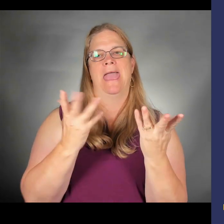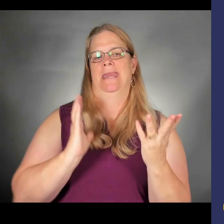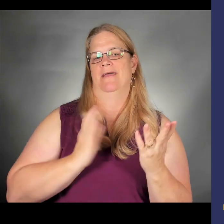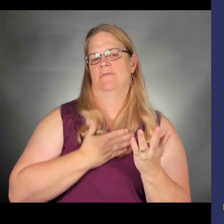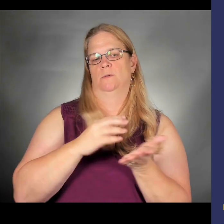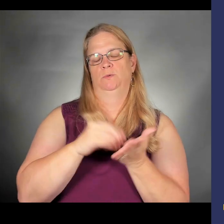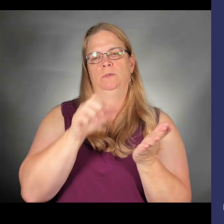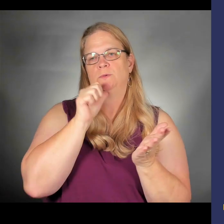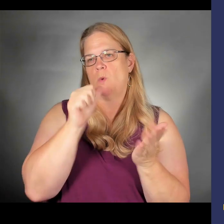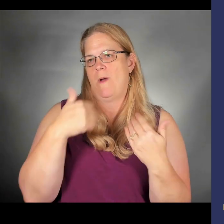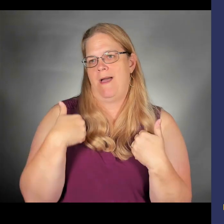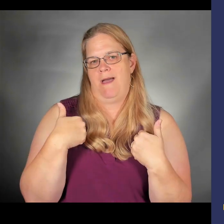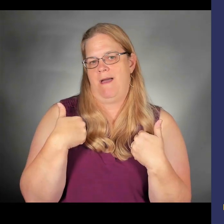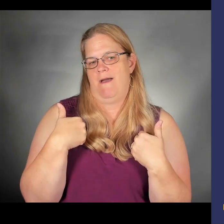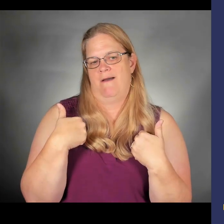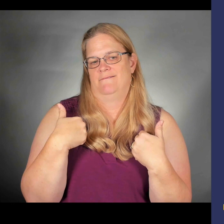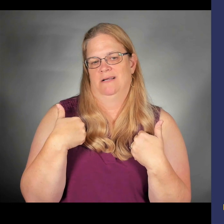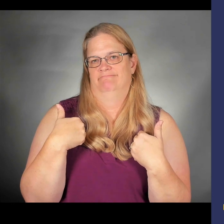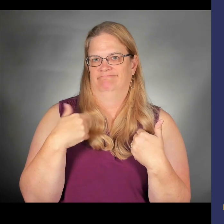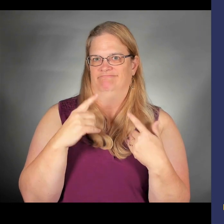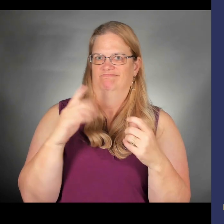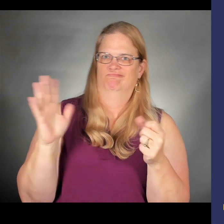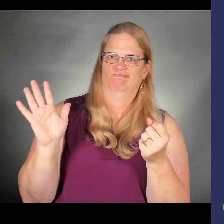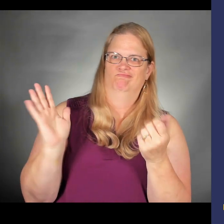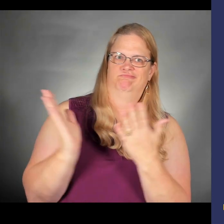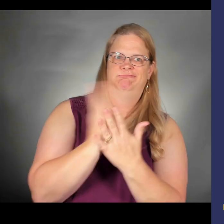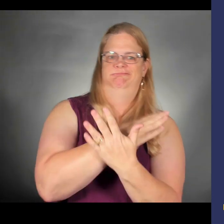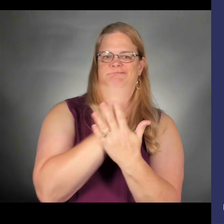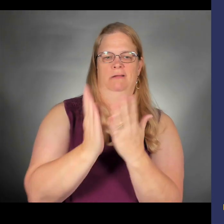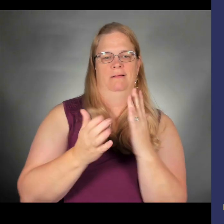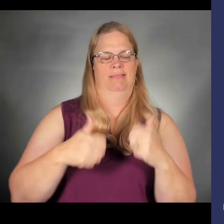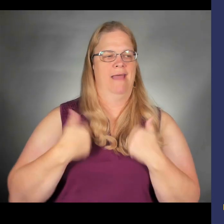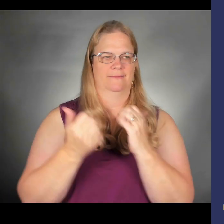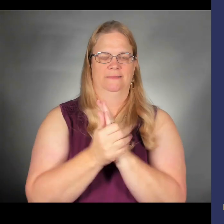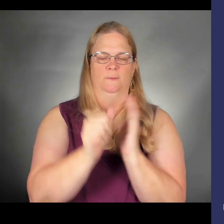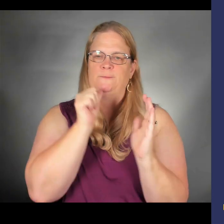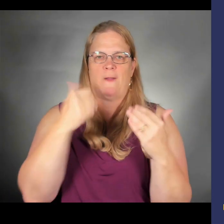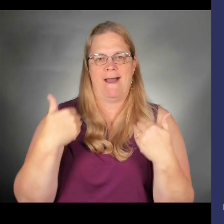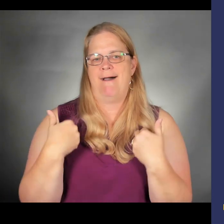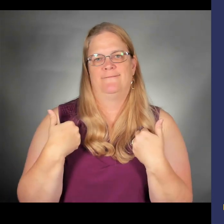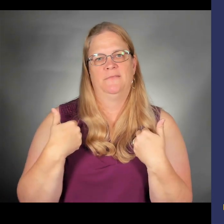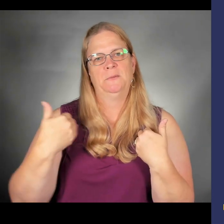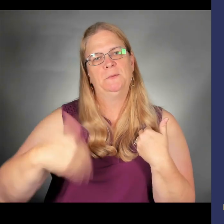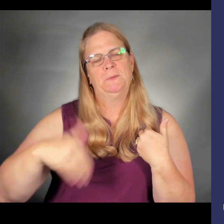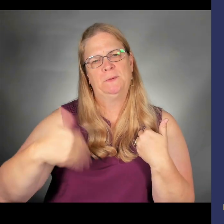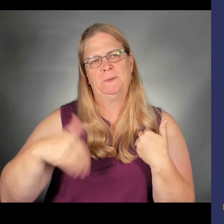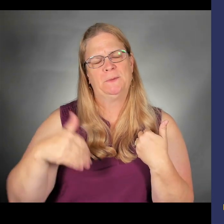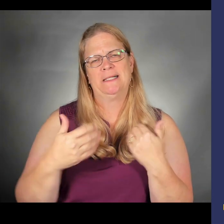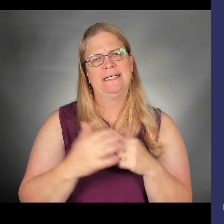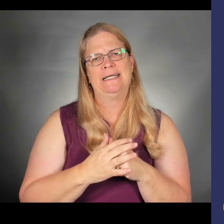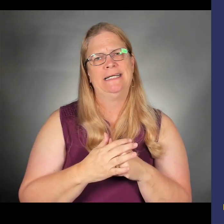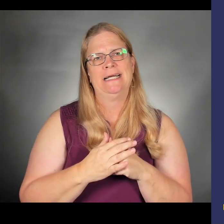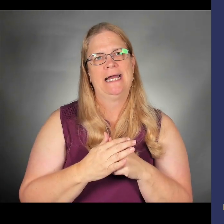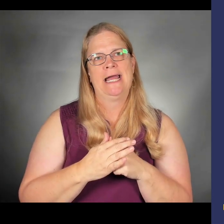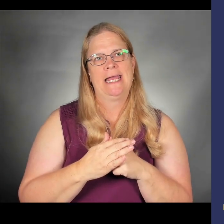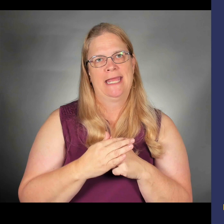That is something that many of our students do not have a range of life skills under their belt, and